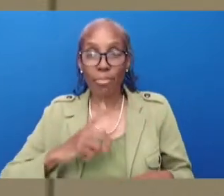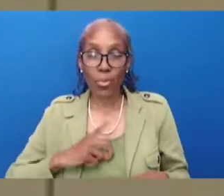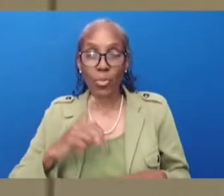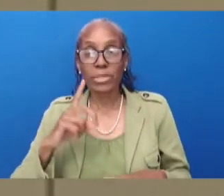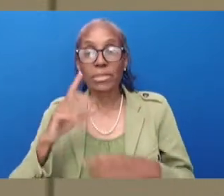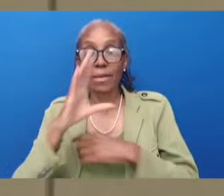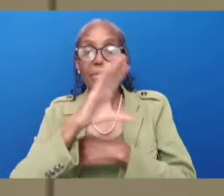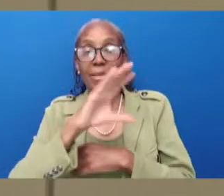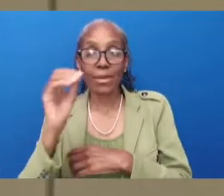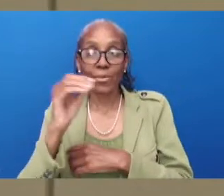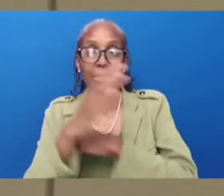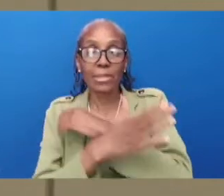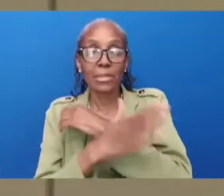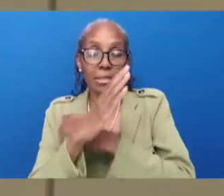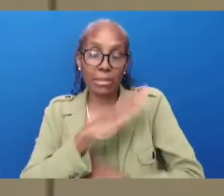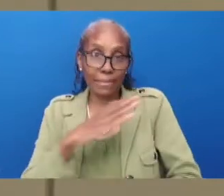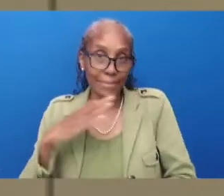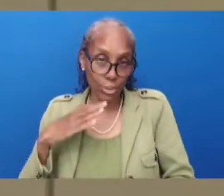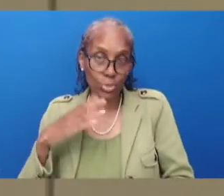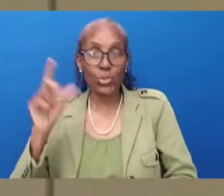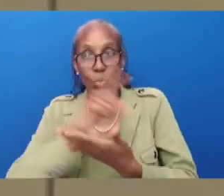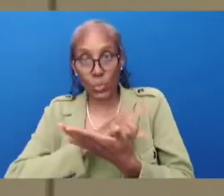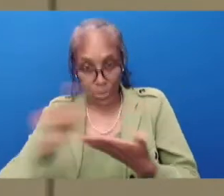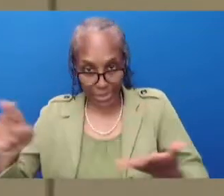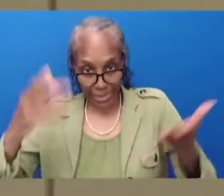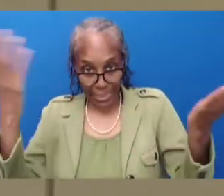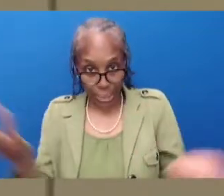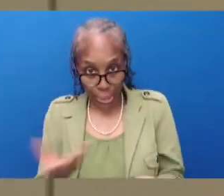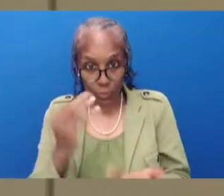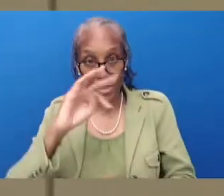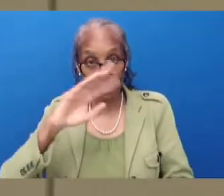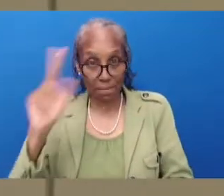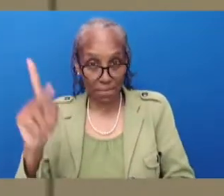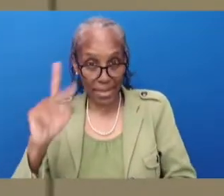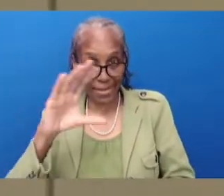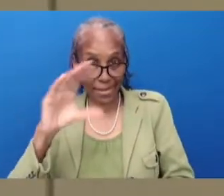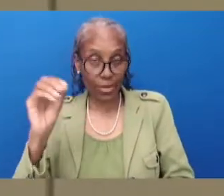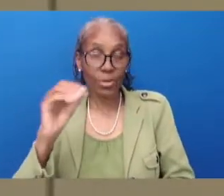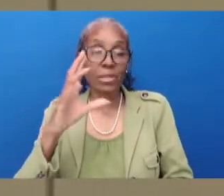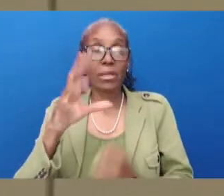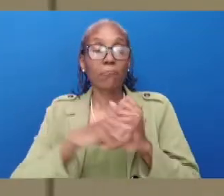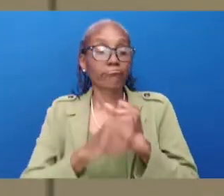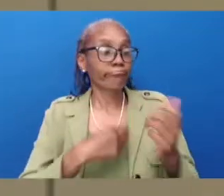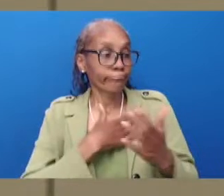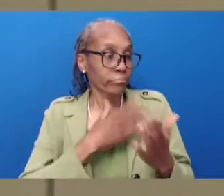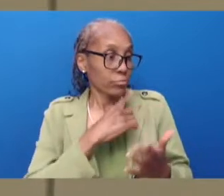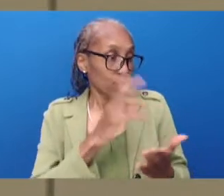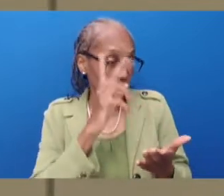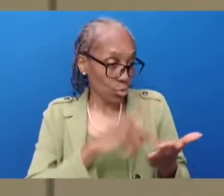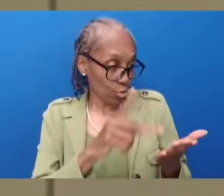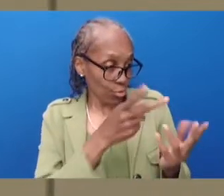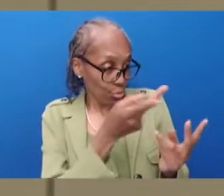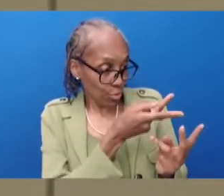RECOGNIZED AS CLERKS TO THE